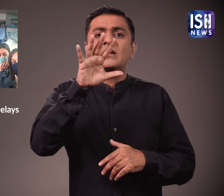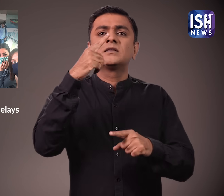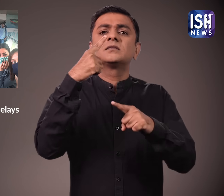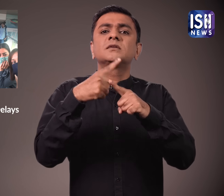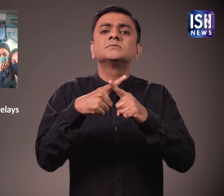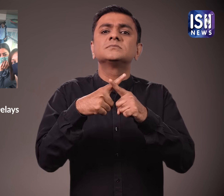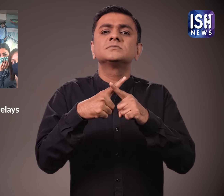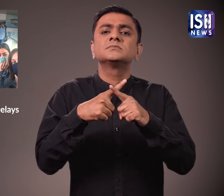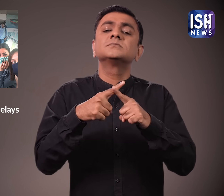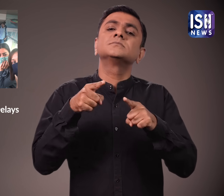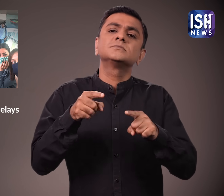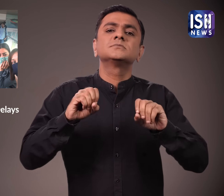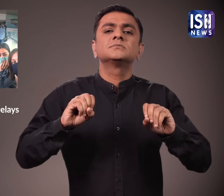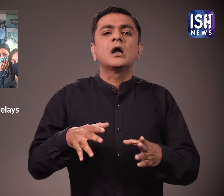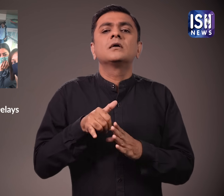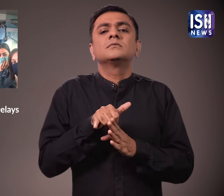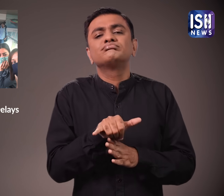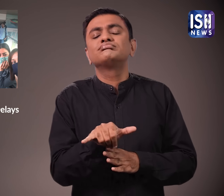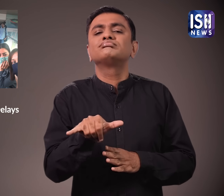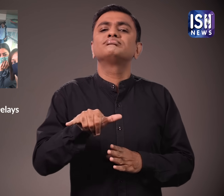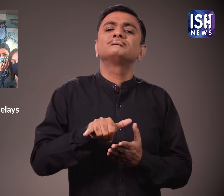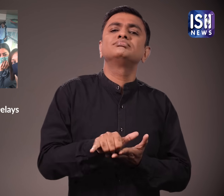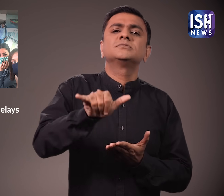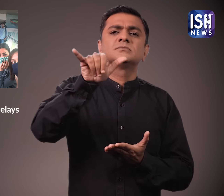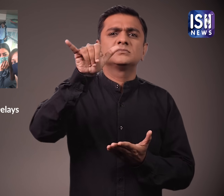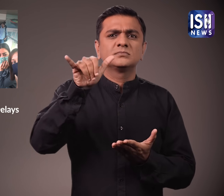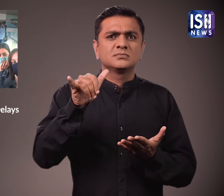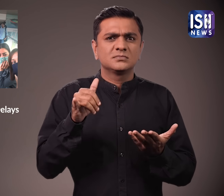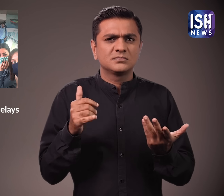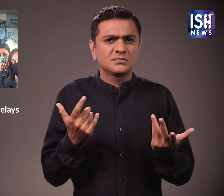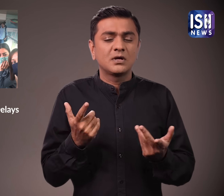The flight finally took off at about 5.30 pm.